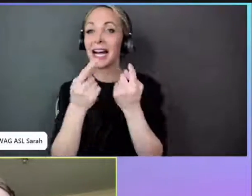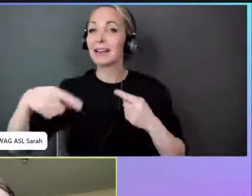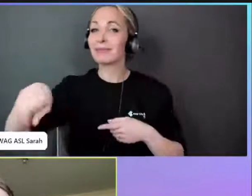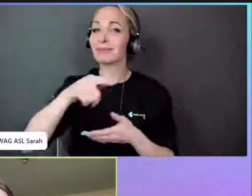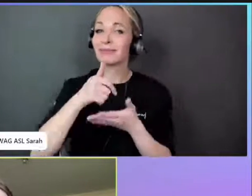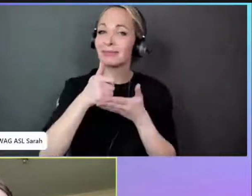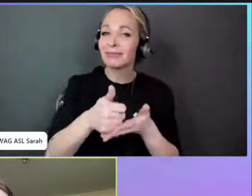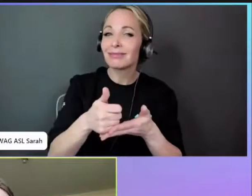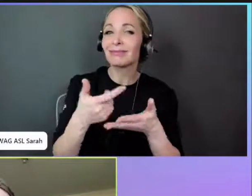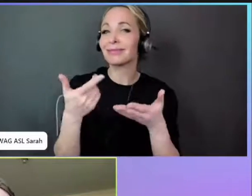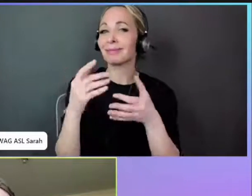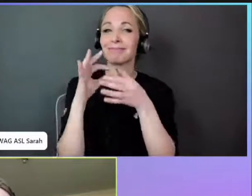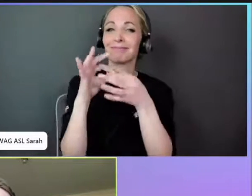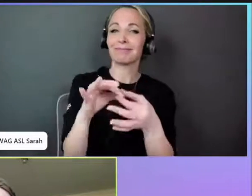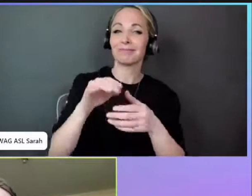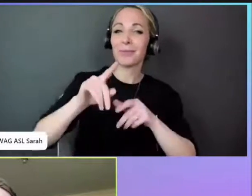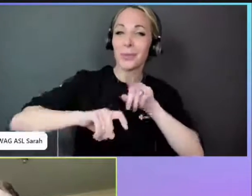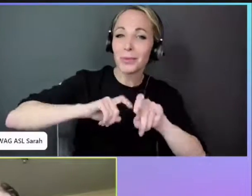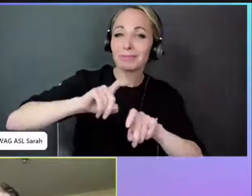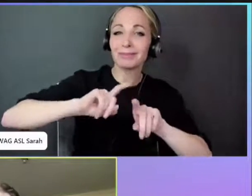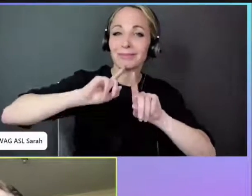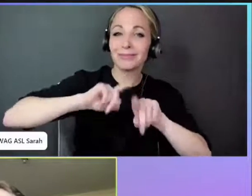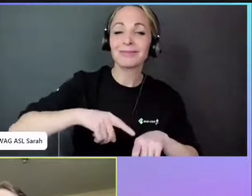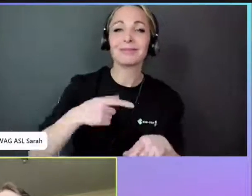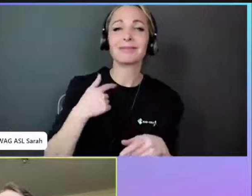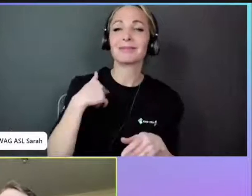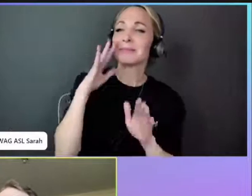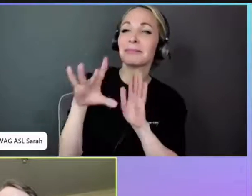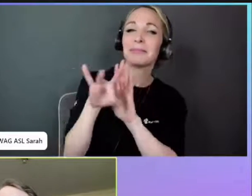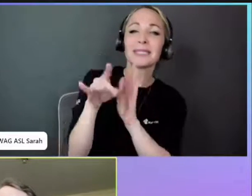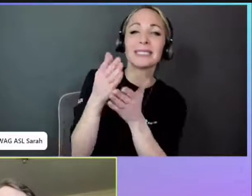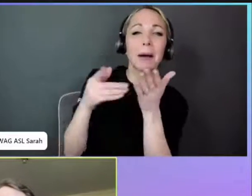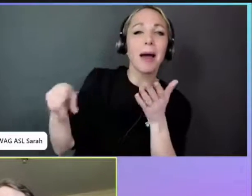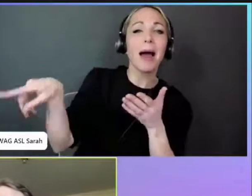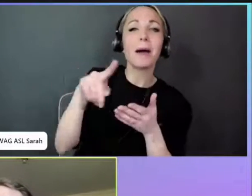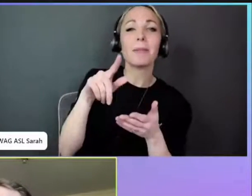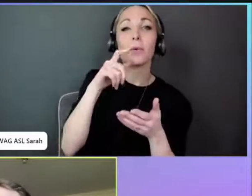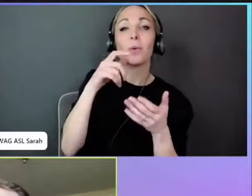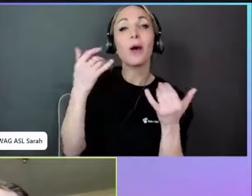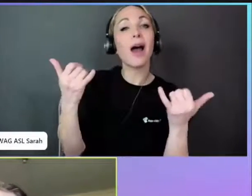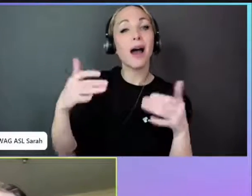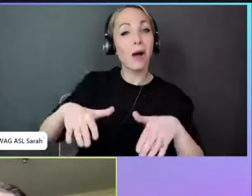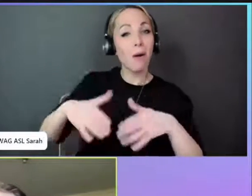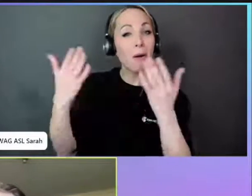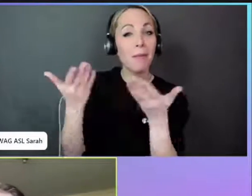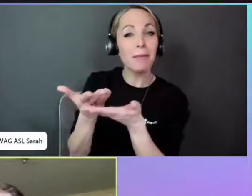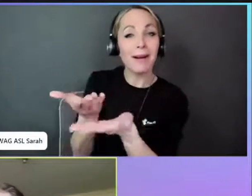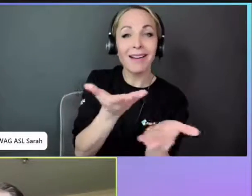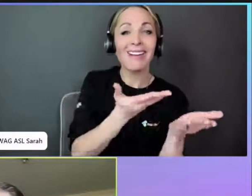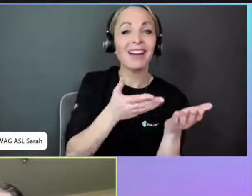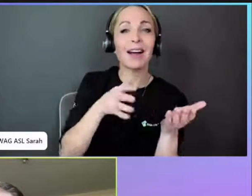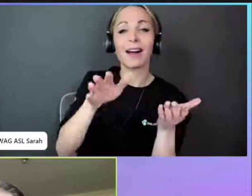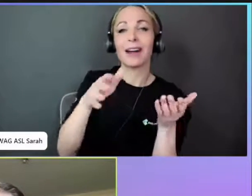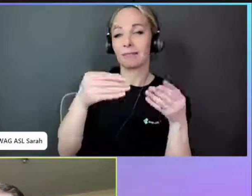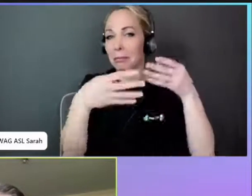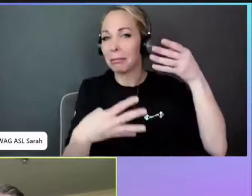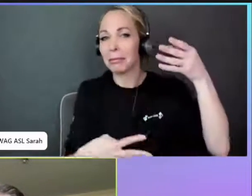so we're gonna go ahead and pick some of them that are open for you. Let me just go ahead and get a few for you.